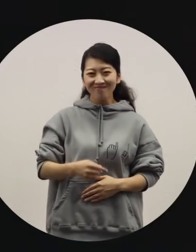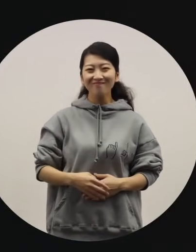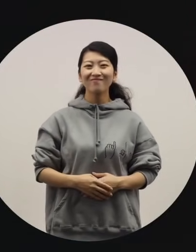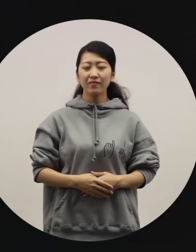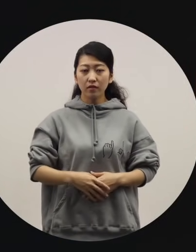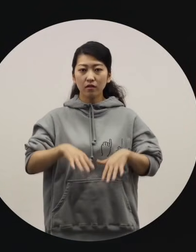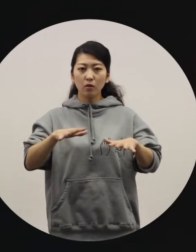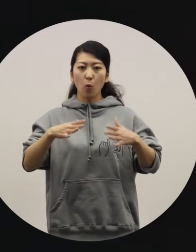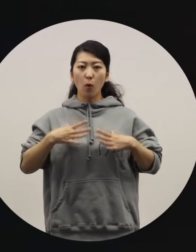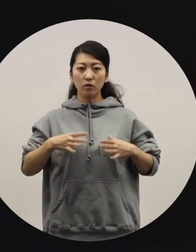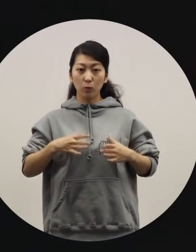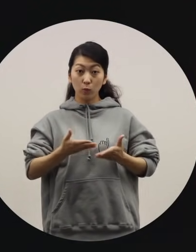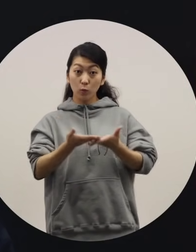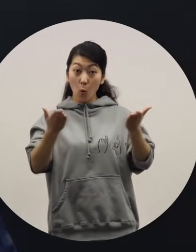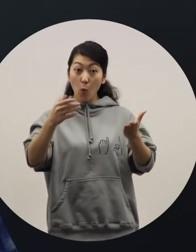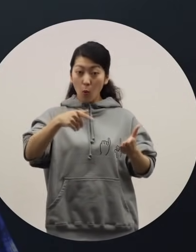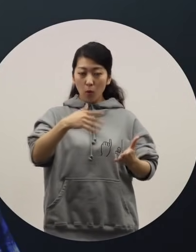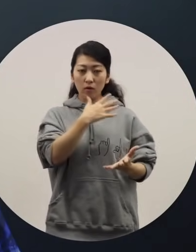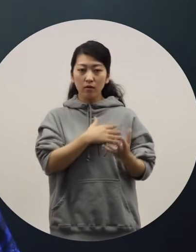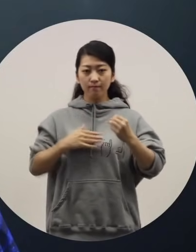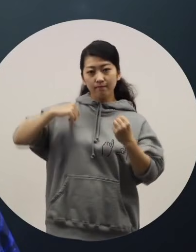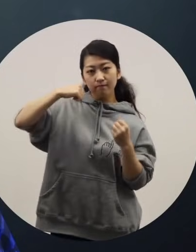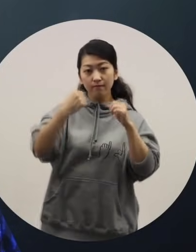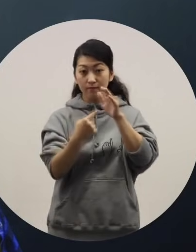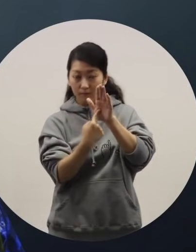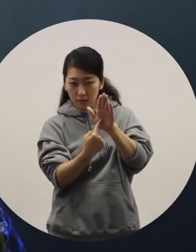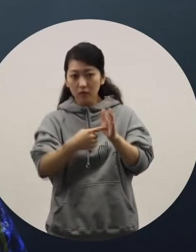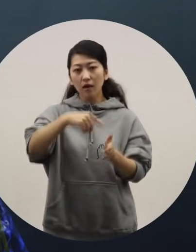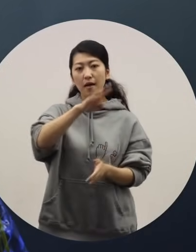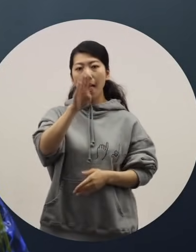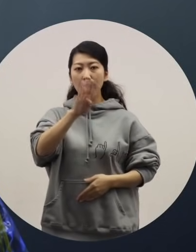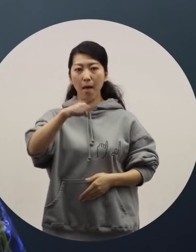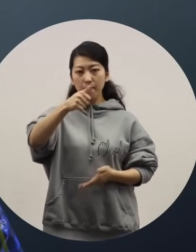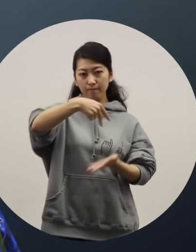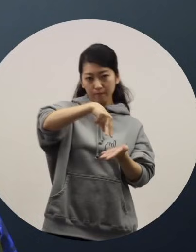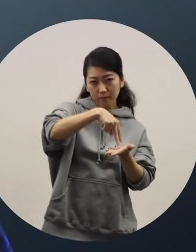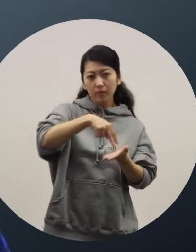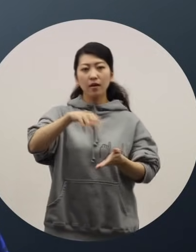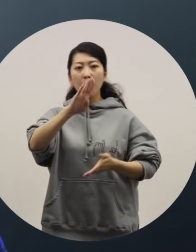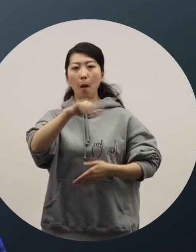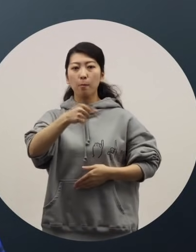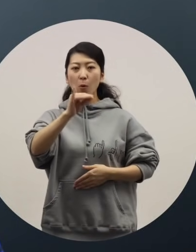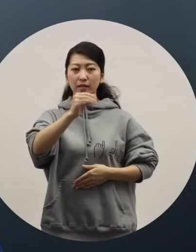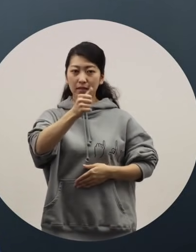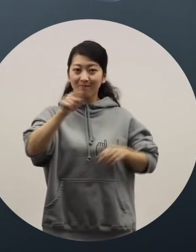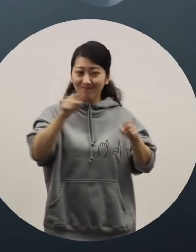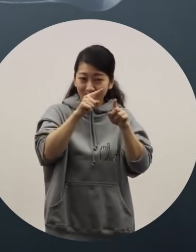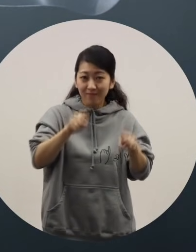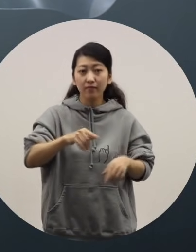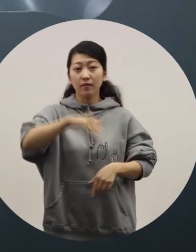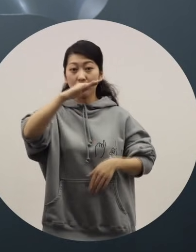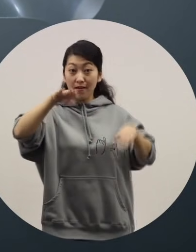At this fashion show, we have experienced the collaboration of GenGen's dance, Hirofumi's music and Kenta's fashion.